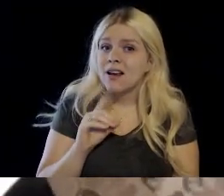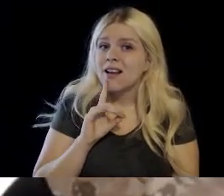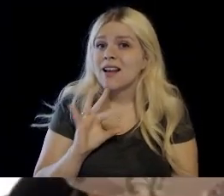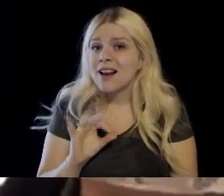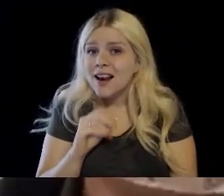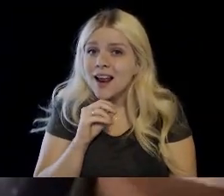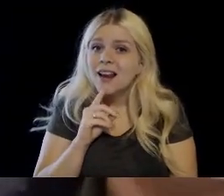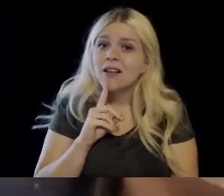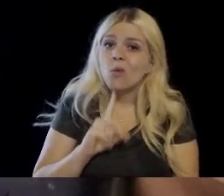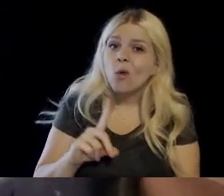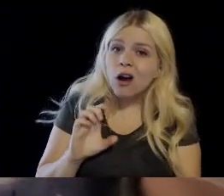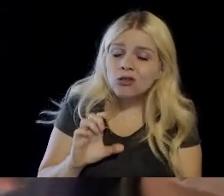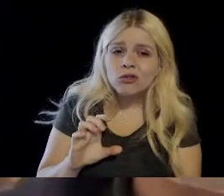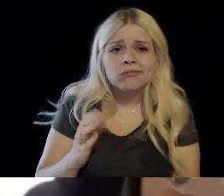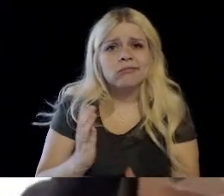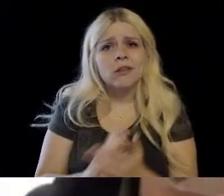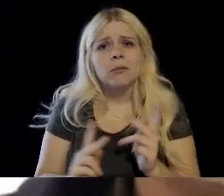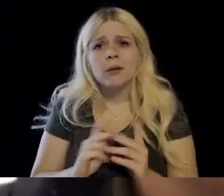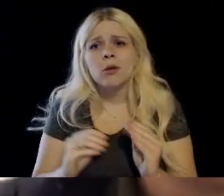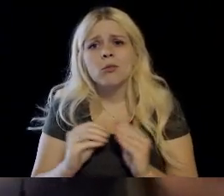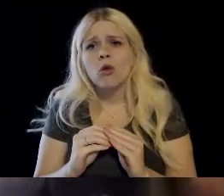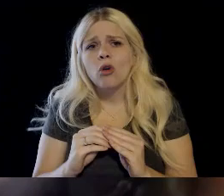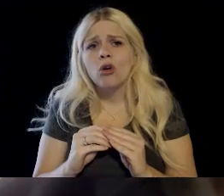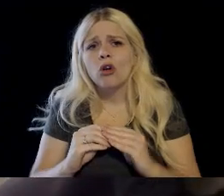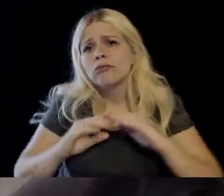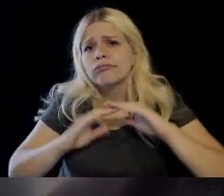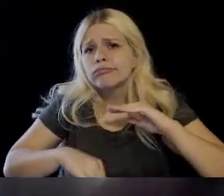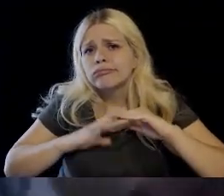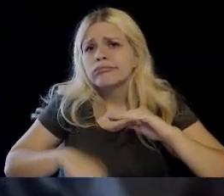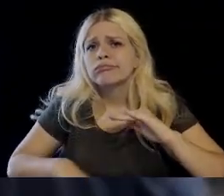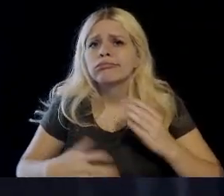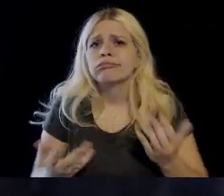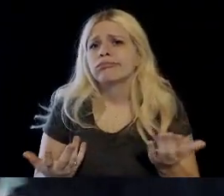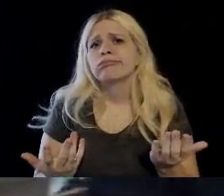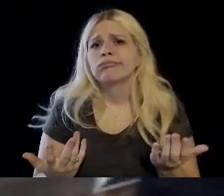And other people are just unfortunate and don't live as long. Animals, at the zoo, they